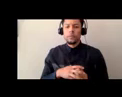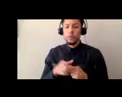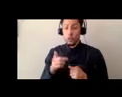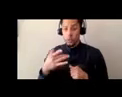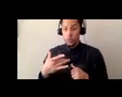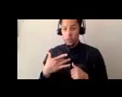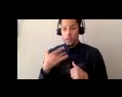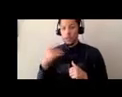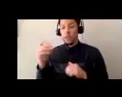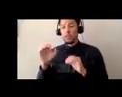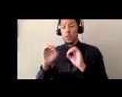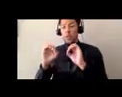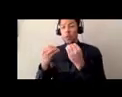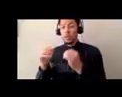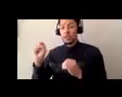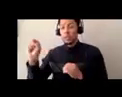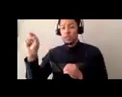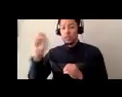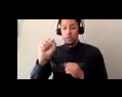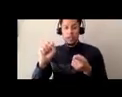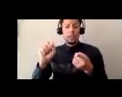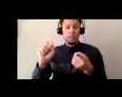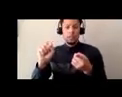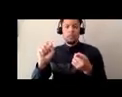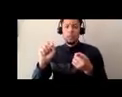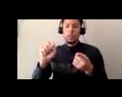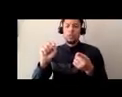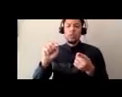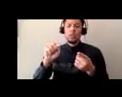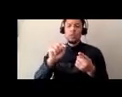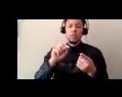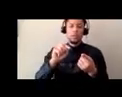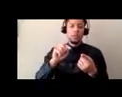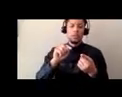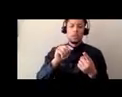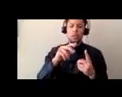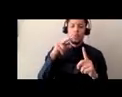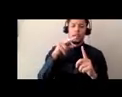Yes, definitely. This is Carolyn speaking with DAF.